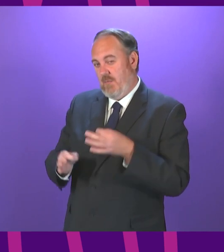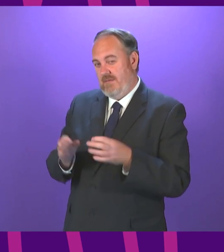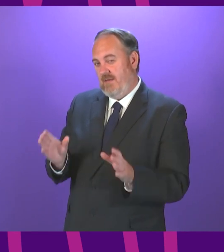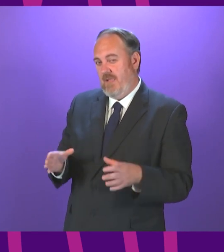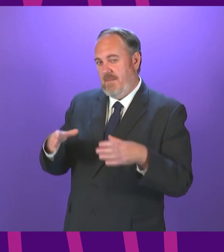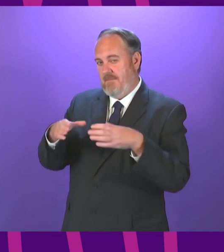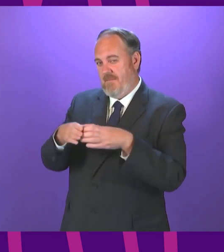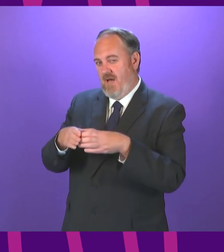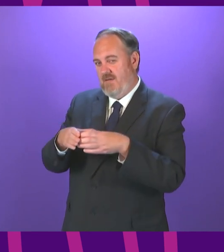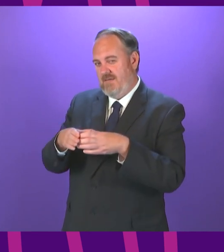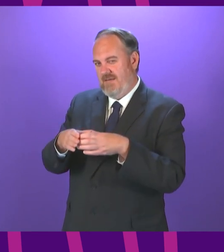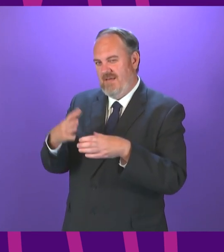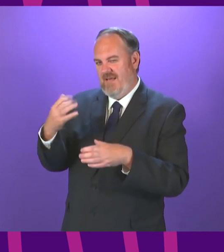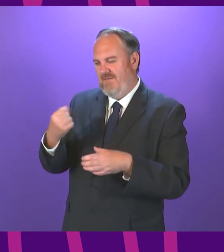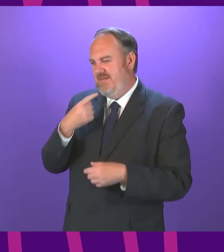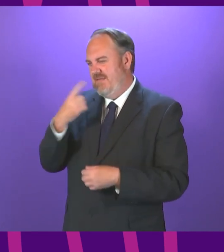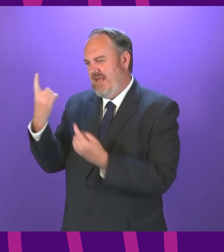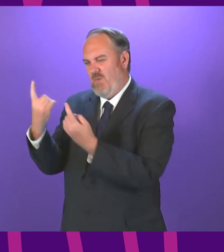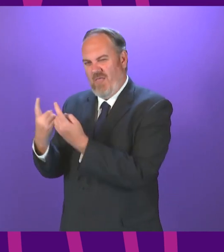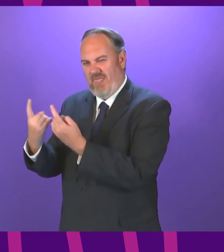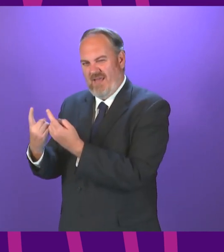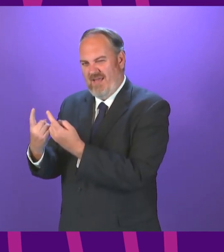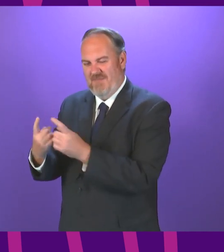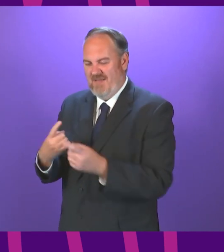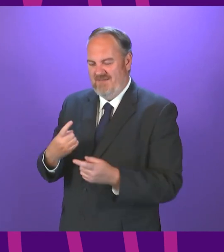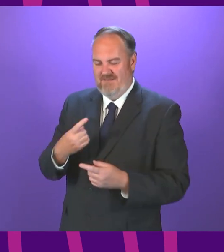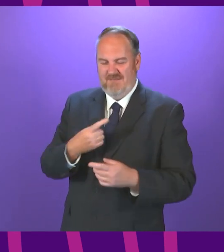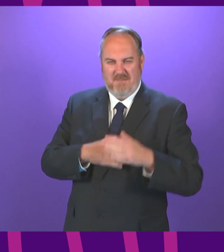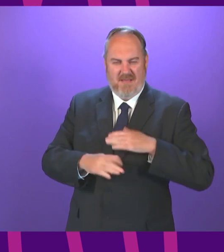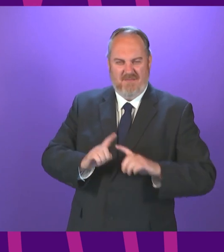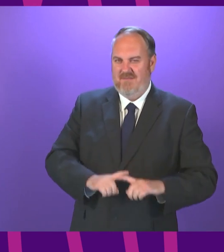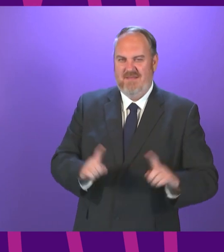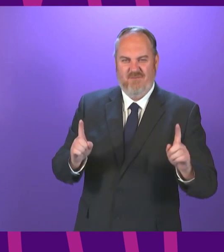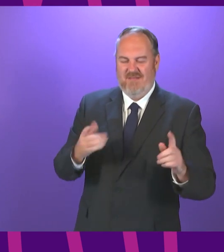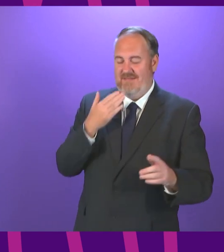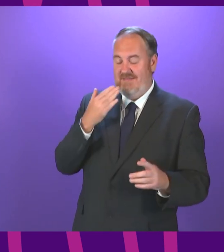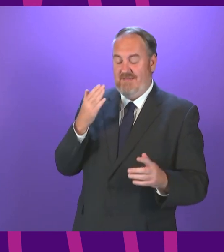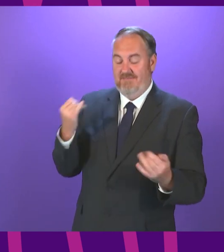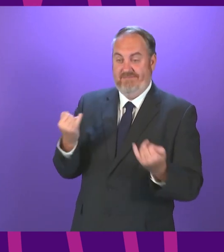not for political reasons but because it is so important to the decision making that confronts us